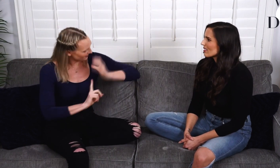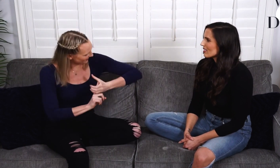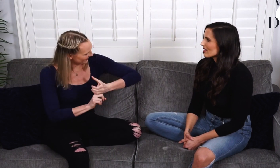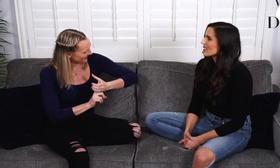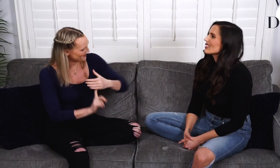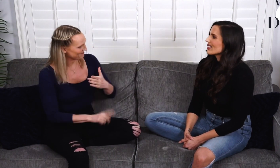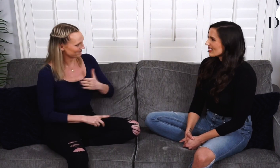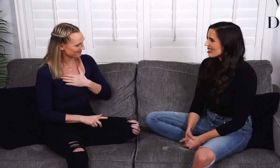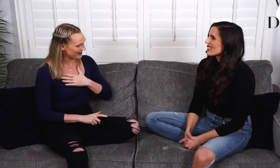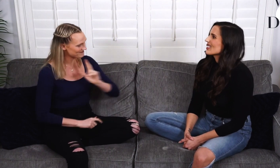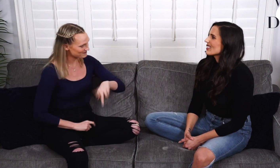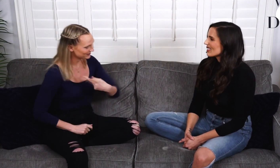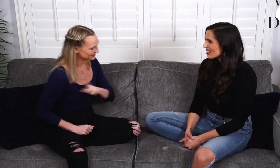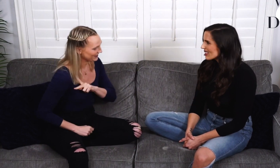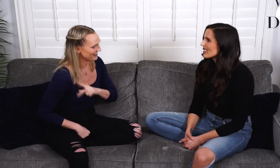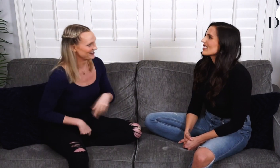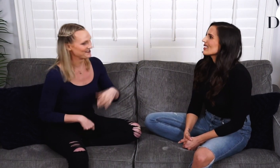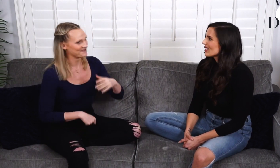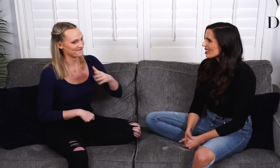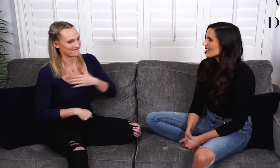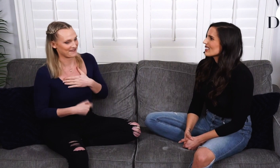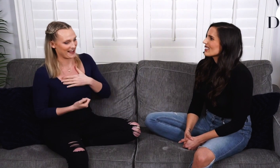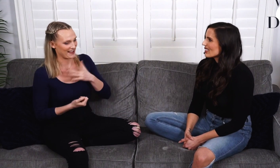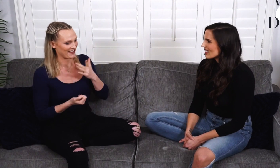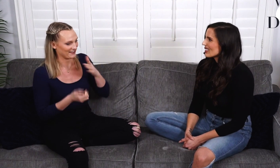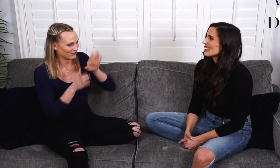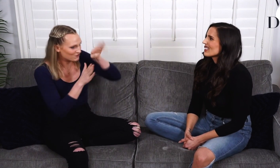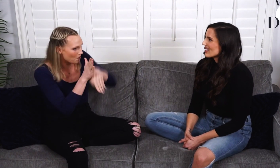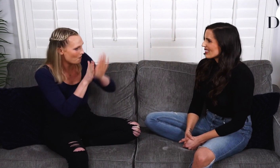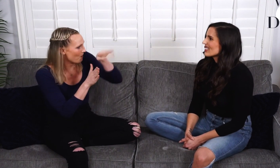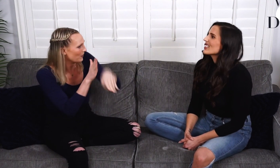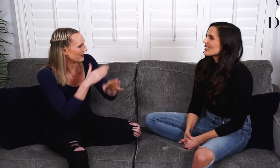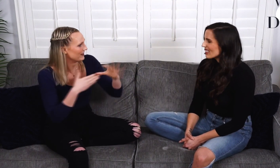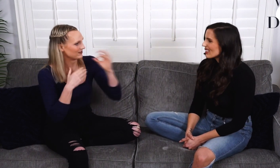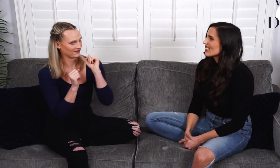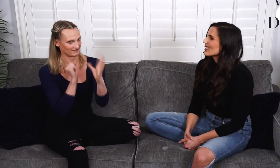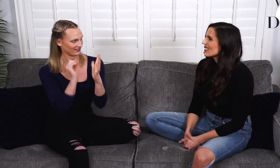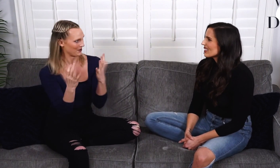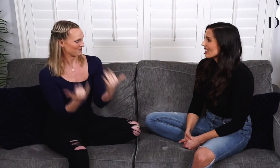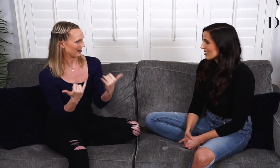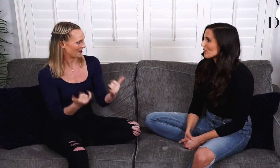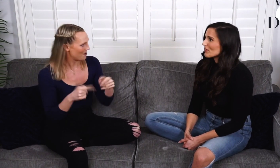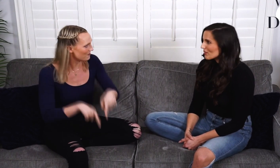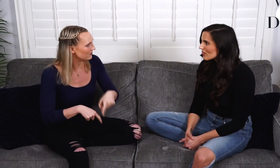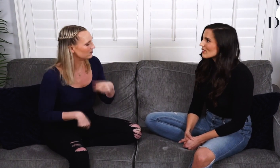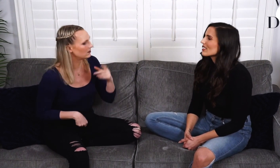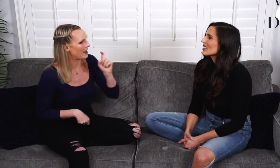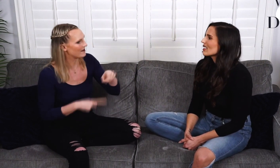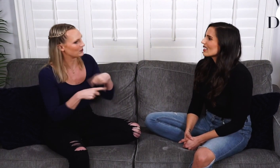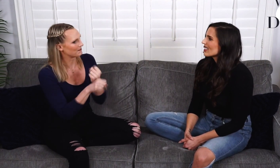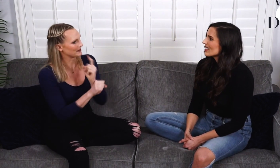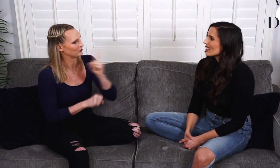putting on my character. My personality. She's matching the tone to my signing right now and